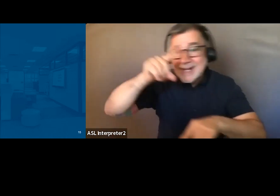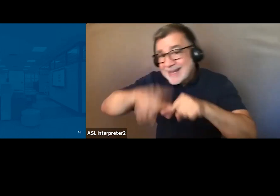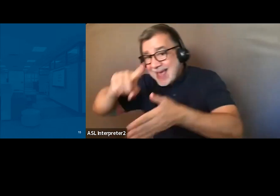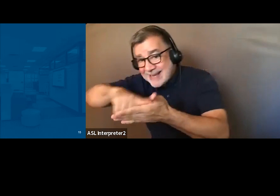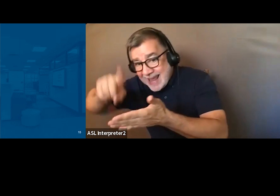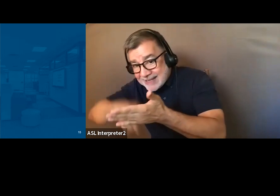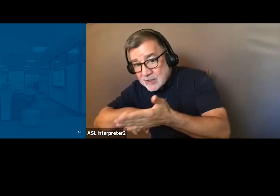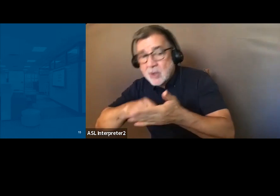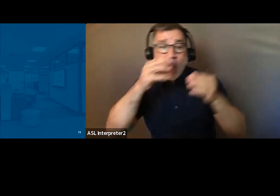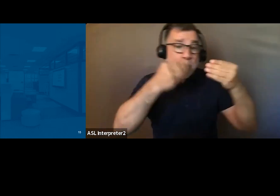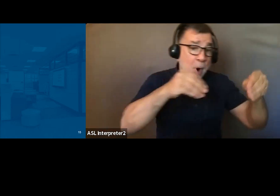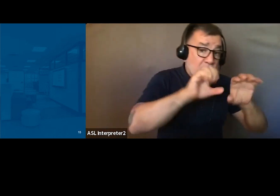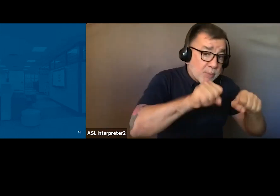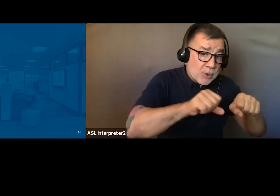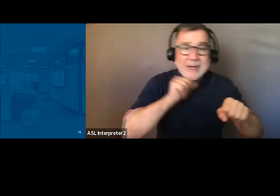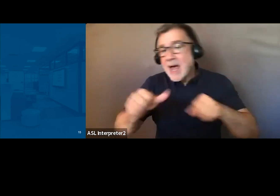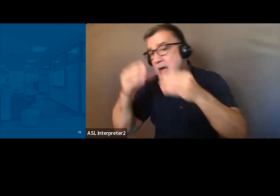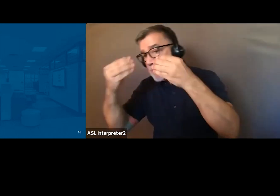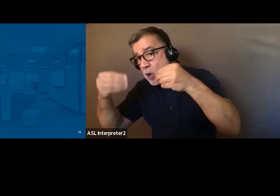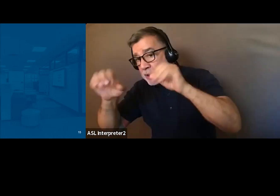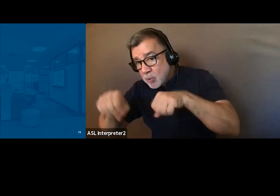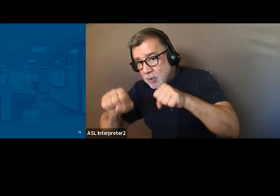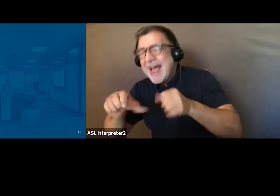with whether the space is going to be accepted and released.